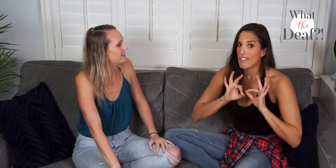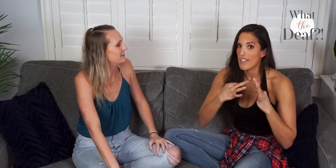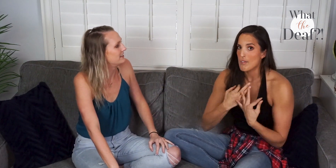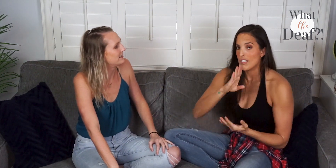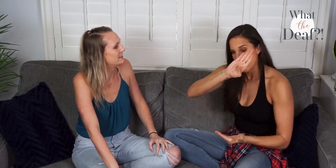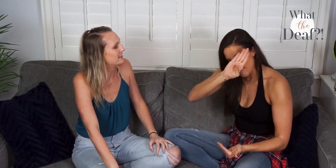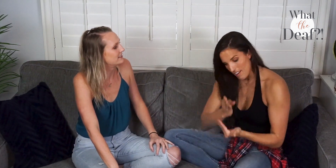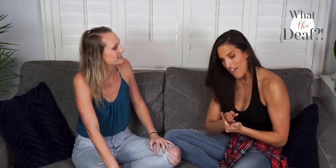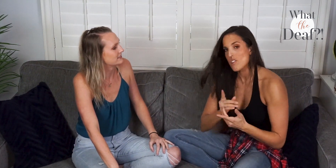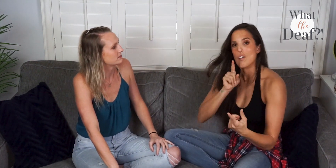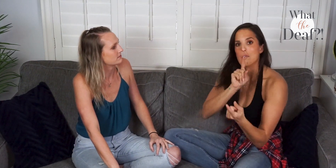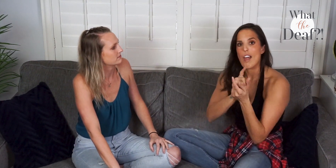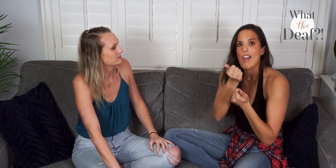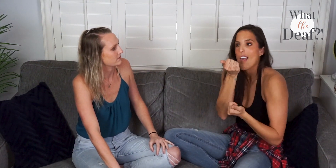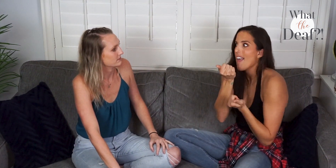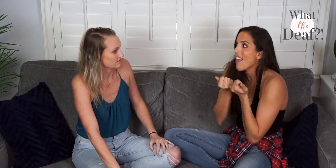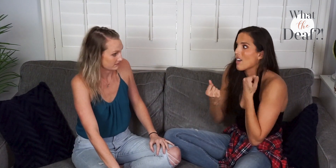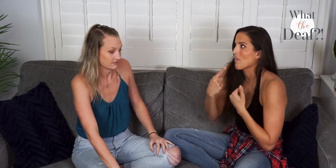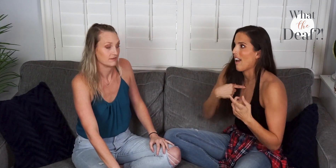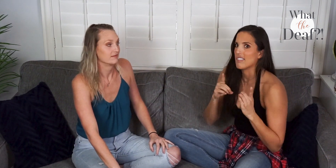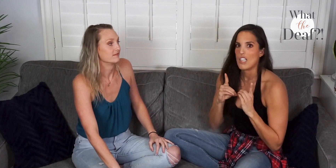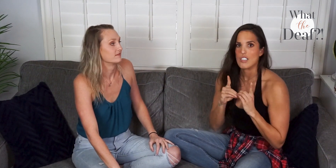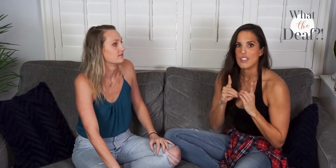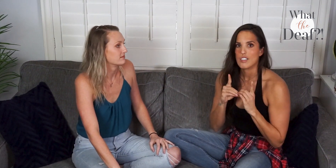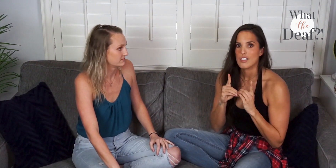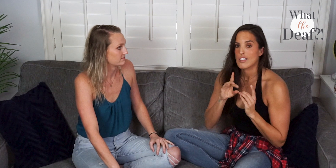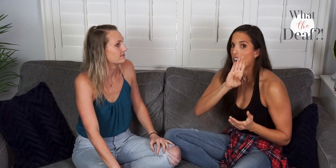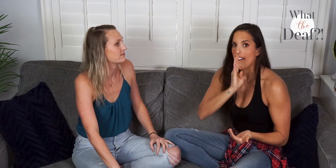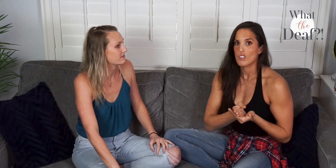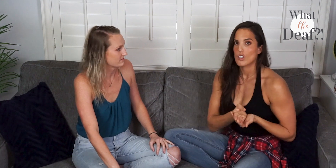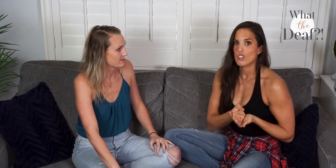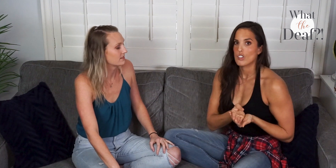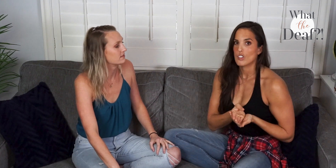My family has never met anyone I've dated, never.